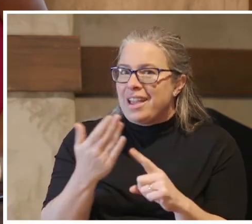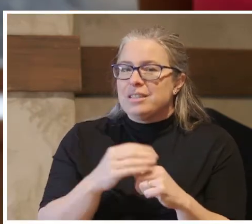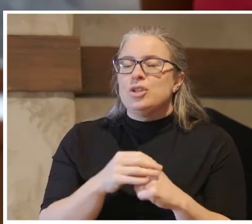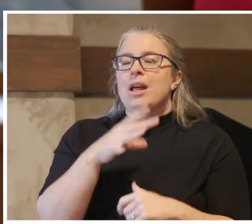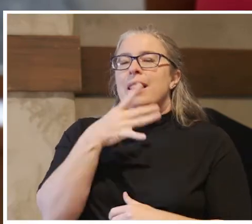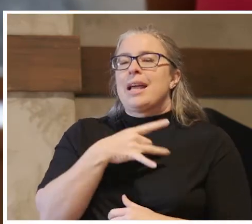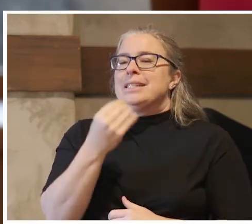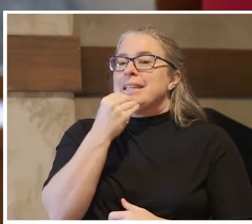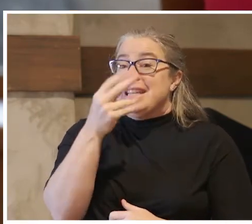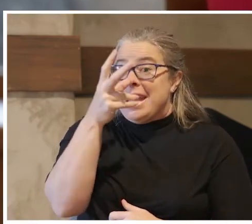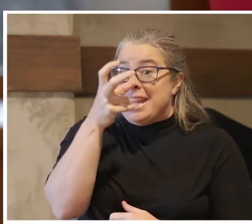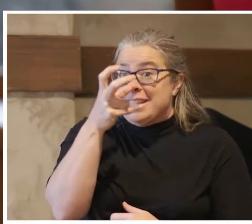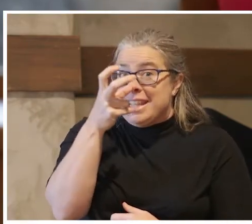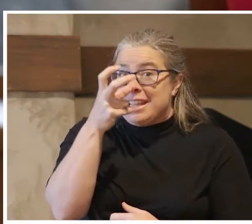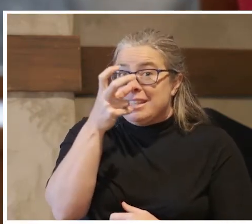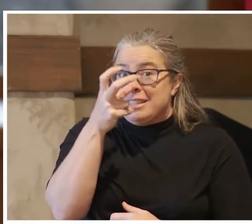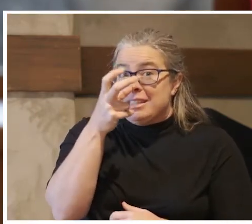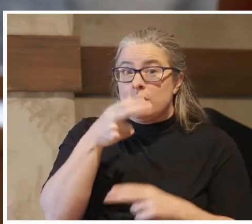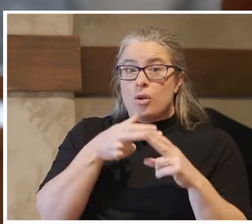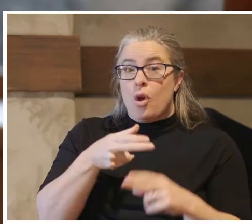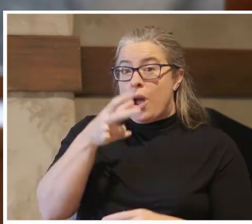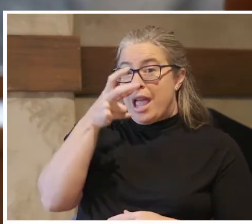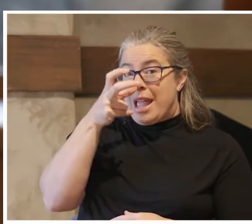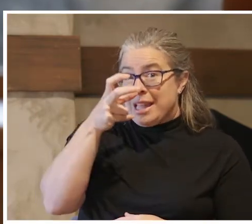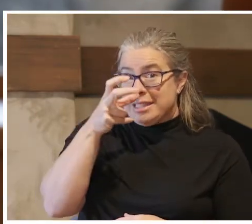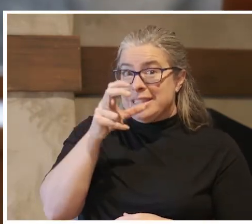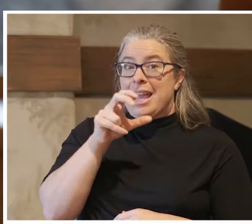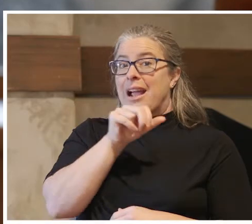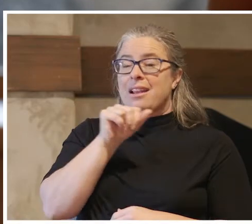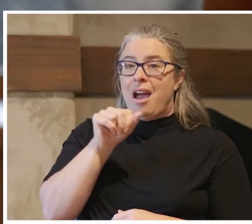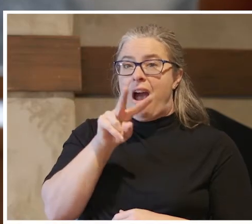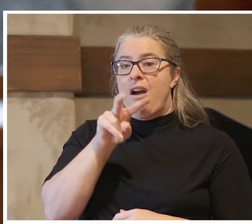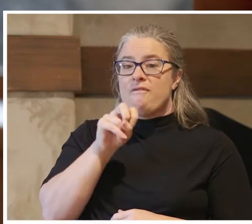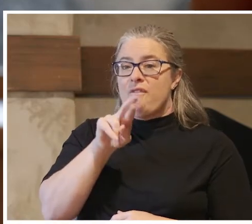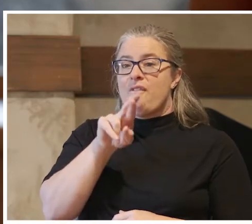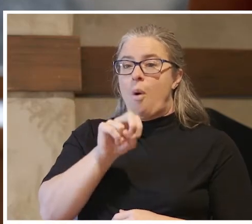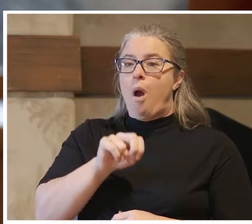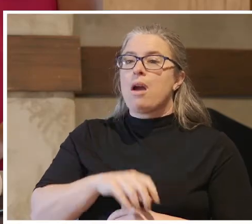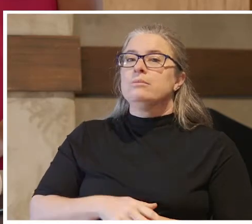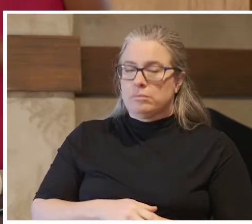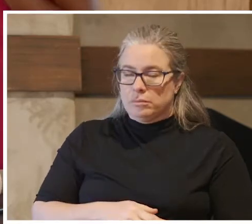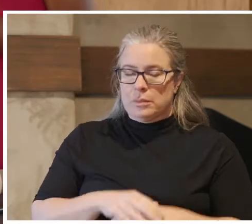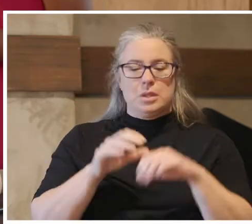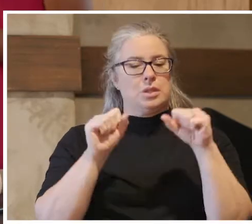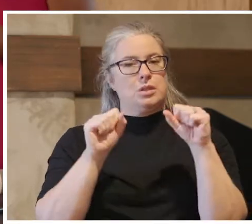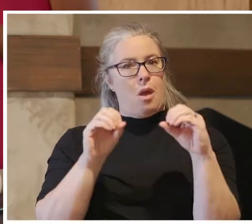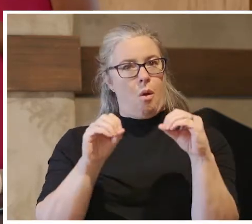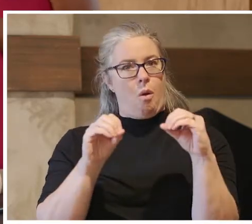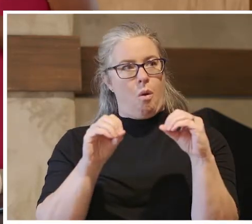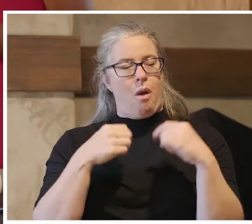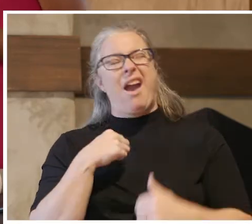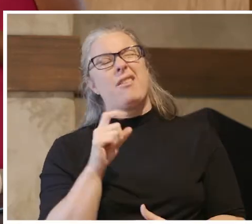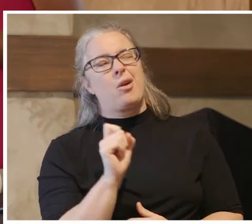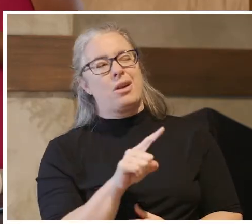She likes to eat insects, so she's called an insectivore. Insectivore. So I have a question.